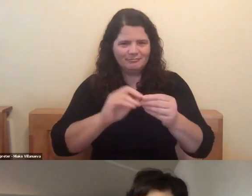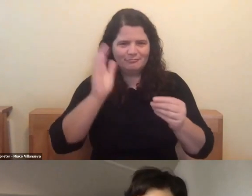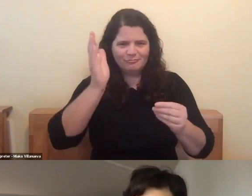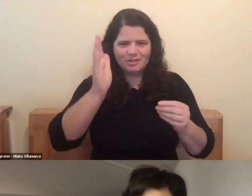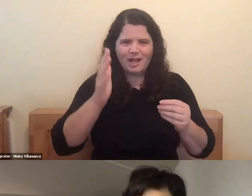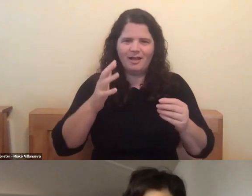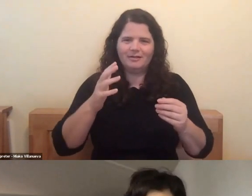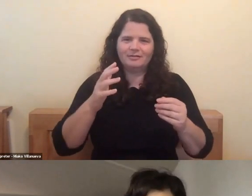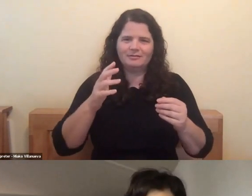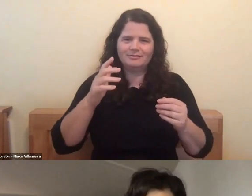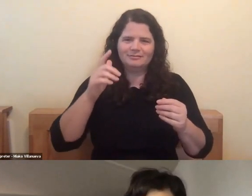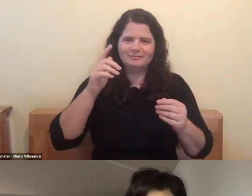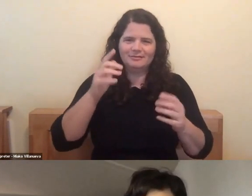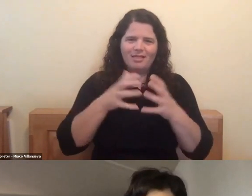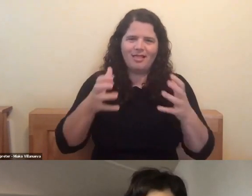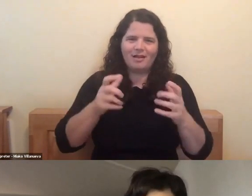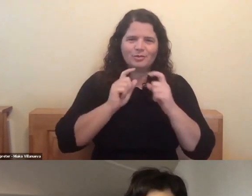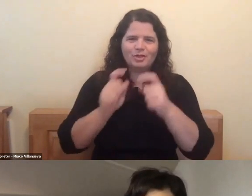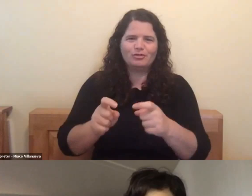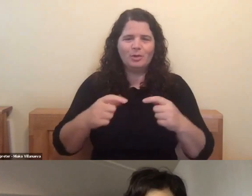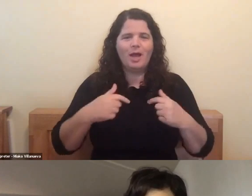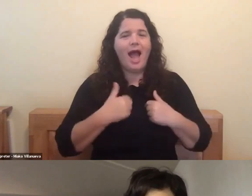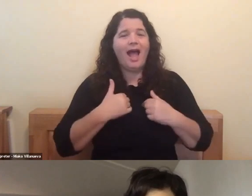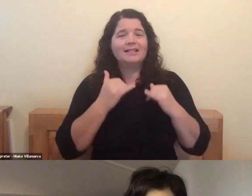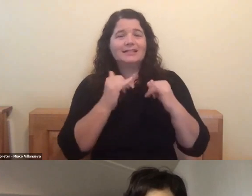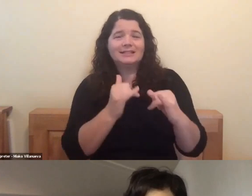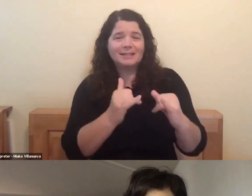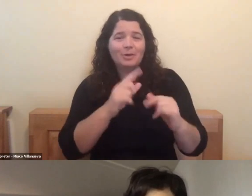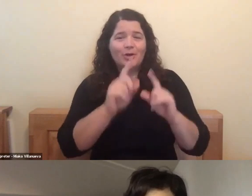to the others that came before because i've done the annotation work on spoken language